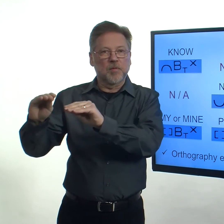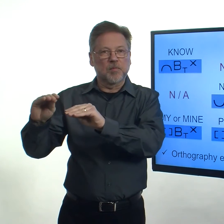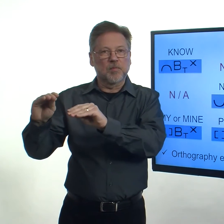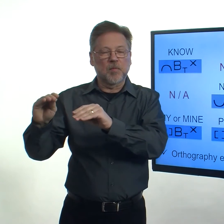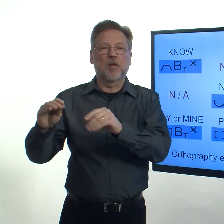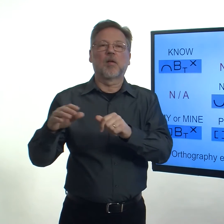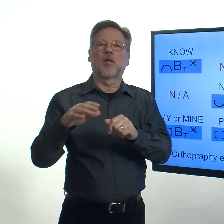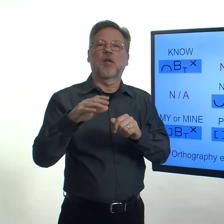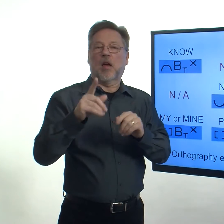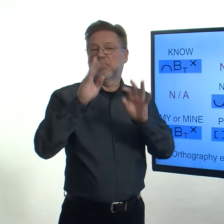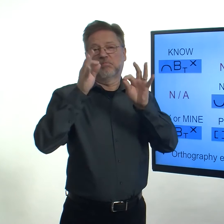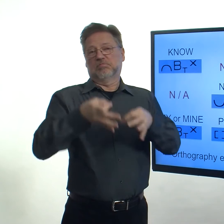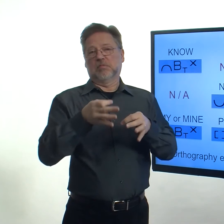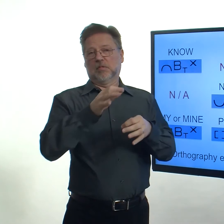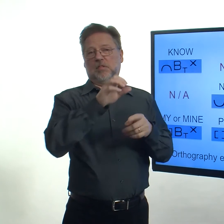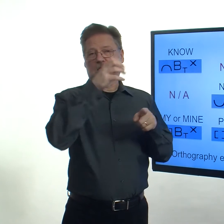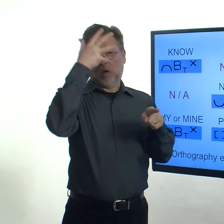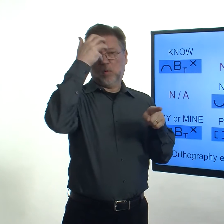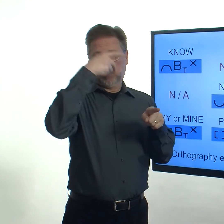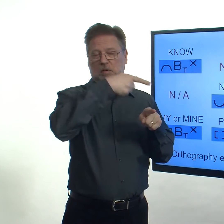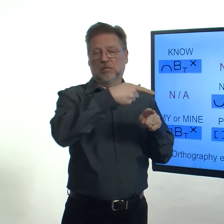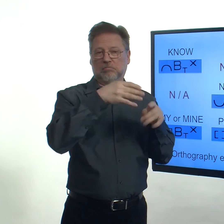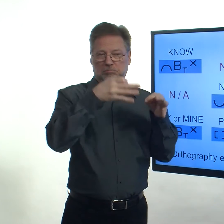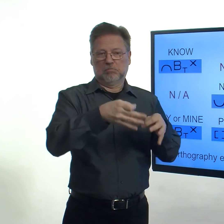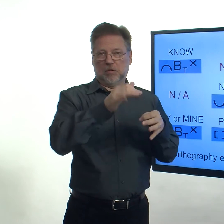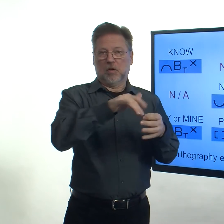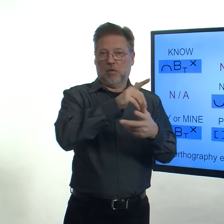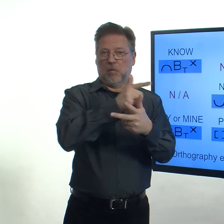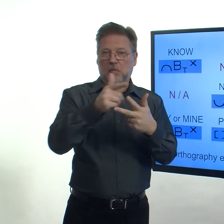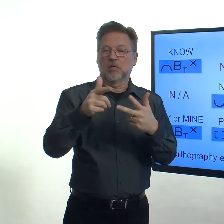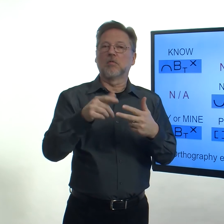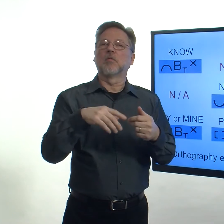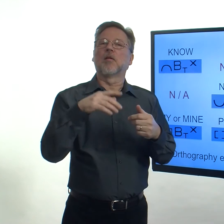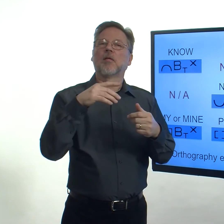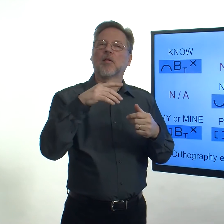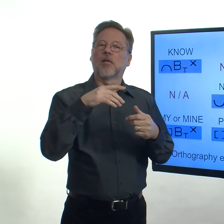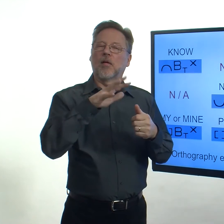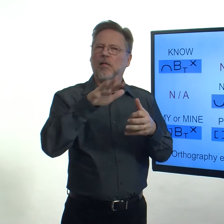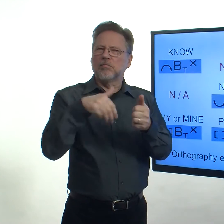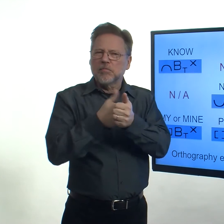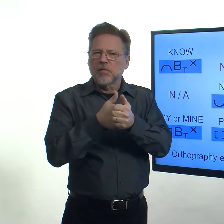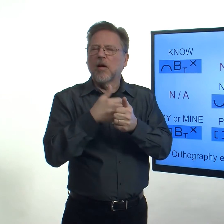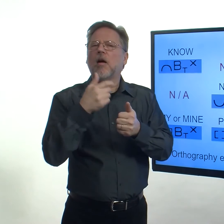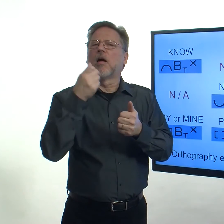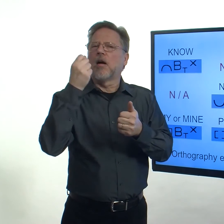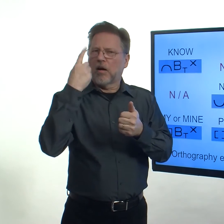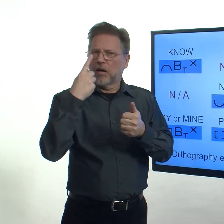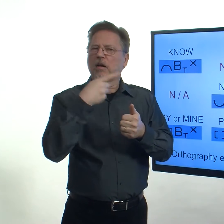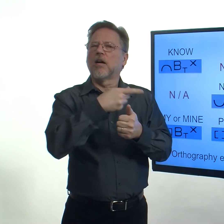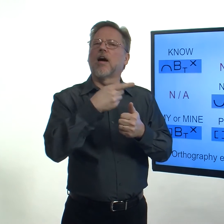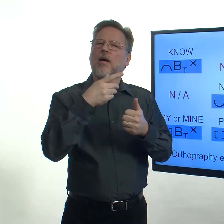then movement. Stokoe decided on that order for the notations because he wanted location